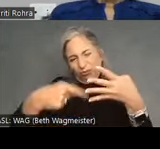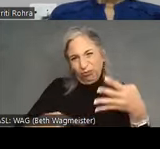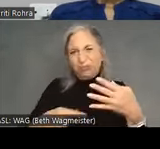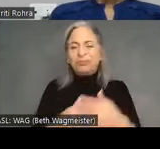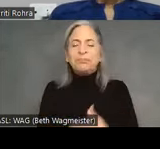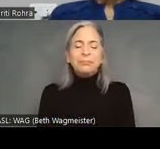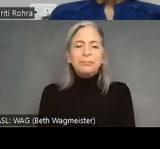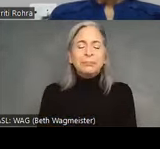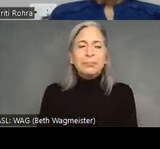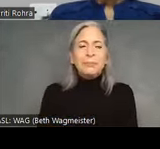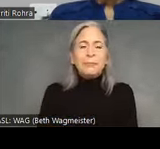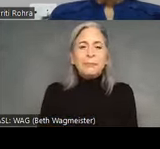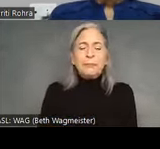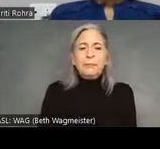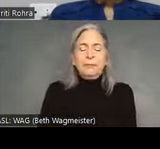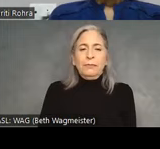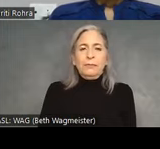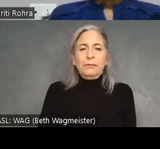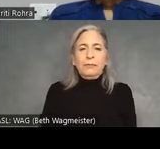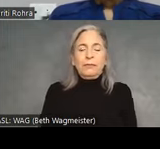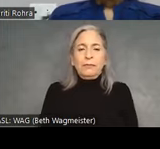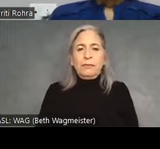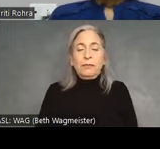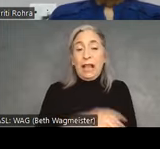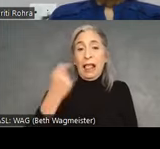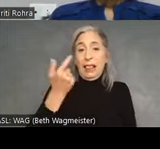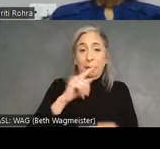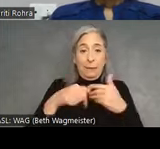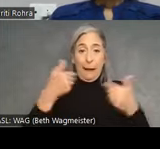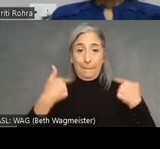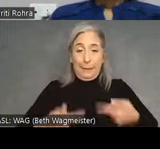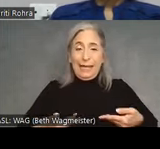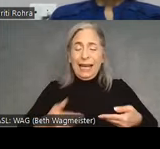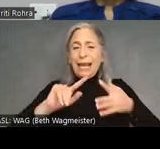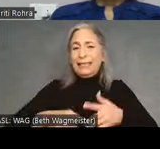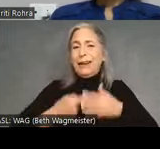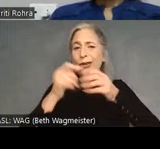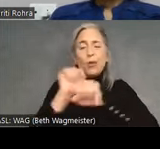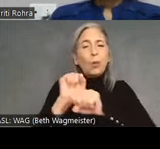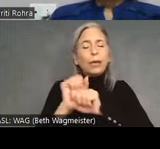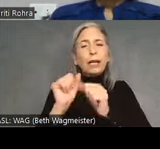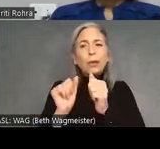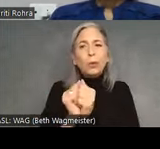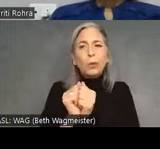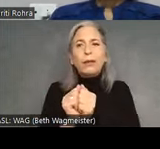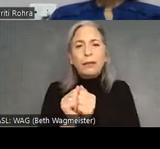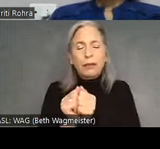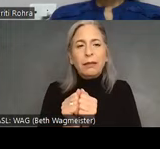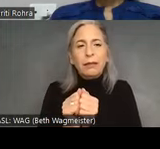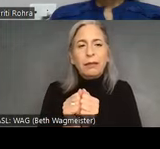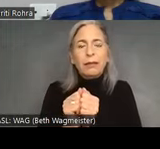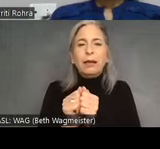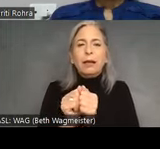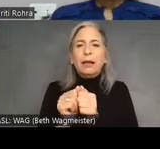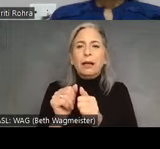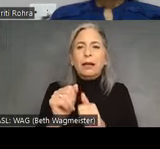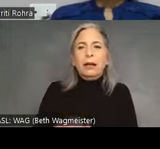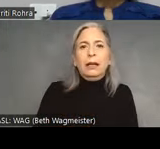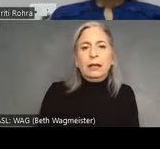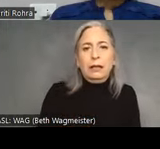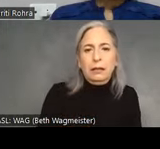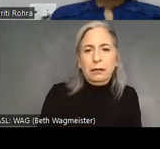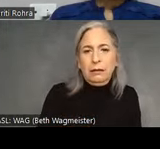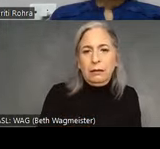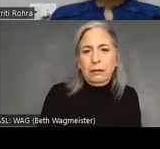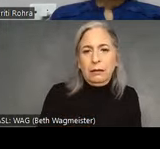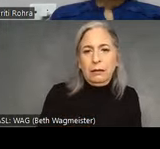So a bit about myself. I start working with who is a CEO at Barrier Break two